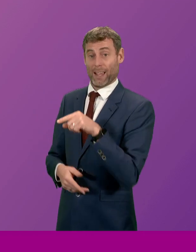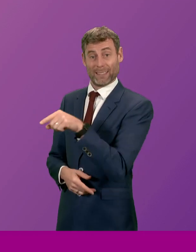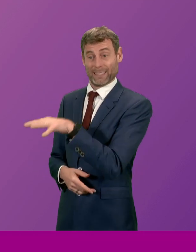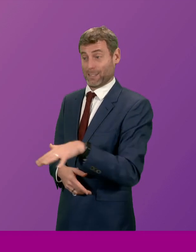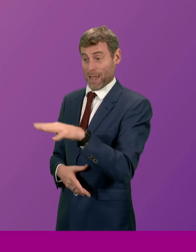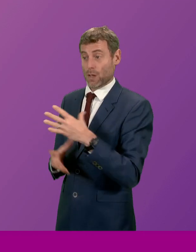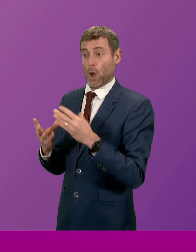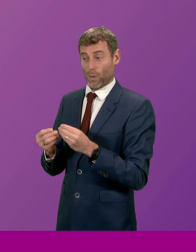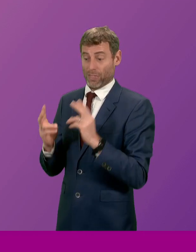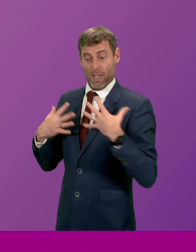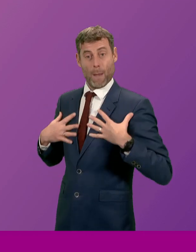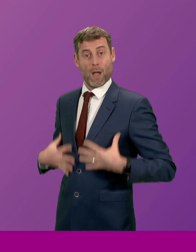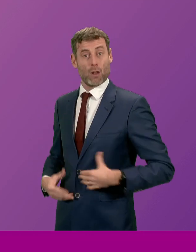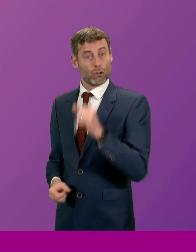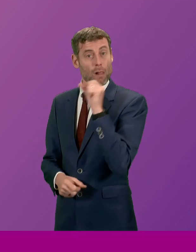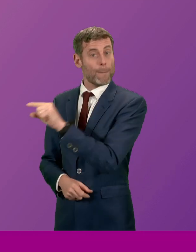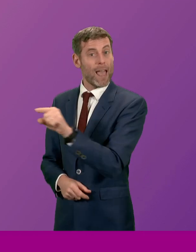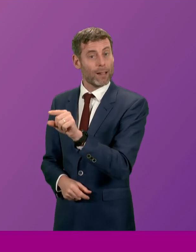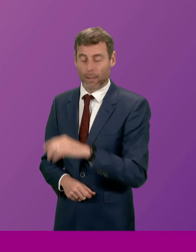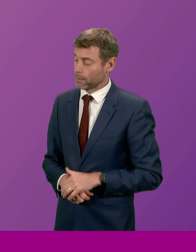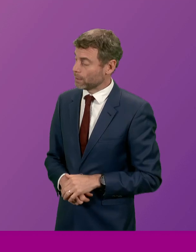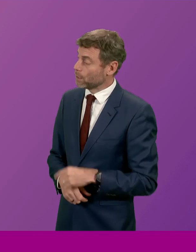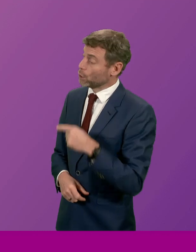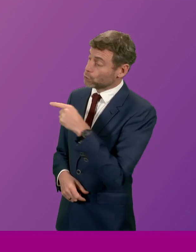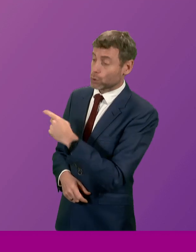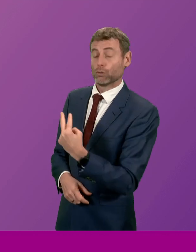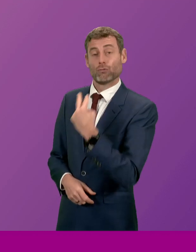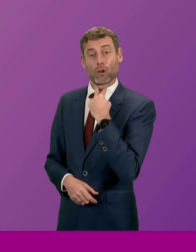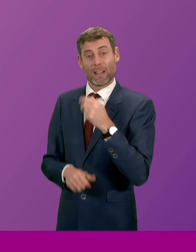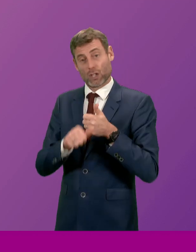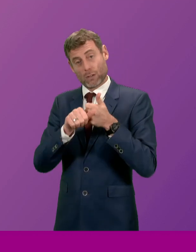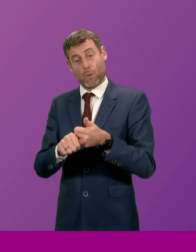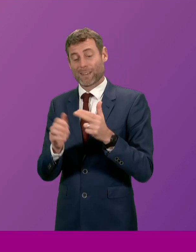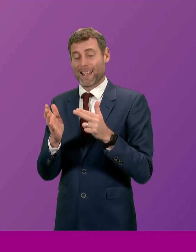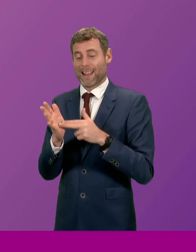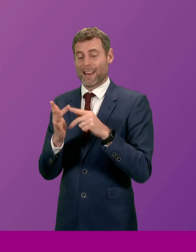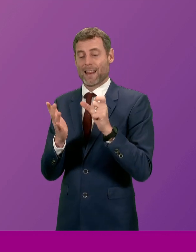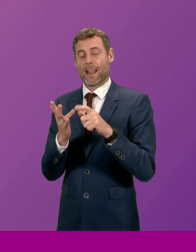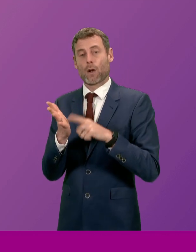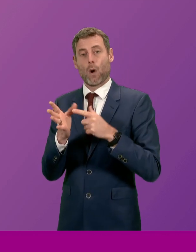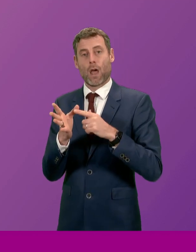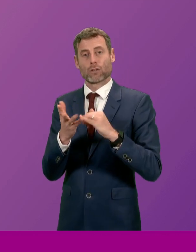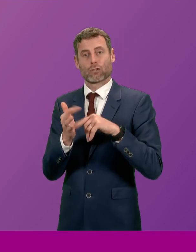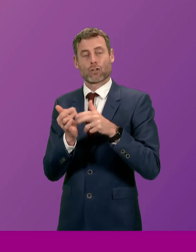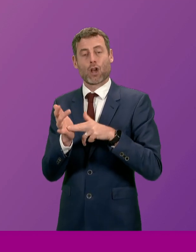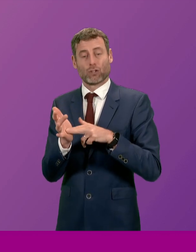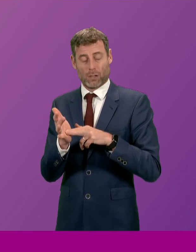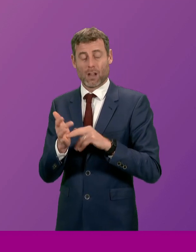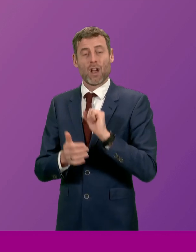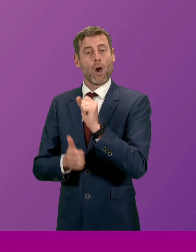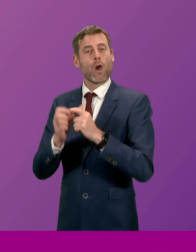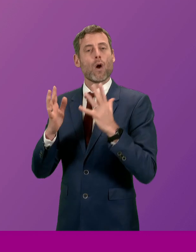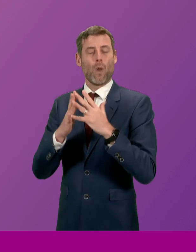First Minister regret supporting Nicola Sturgeon’s reckless self-identification law? Does he agree